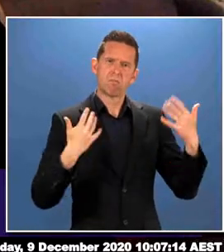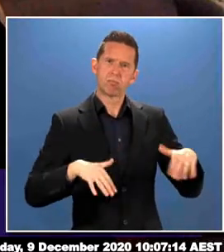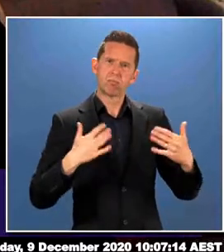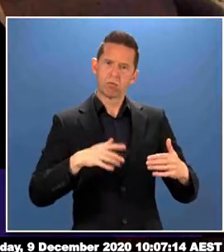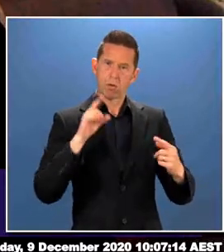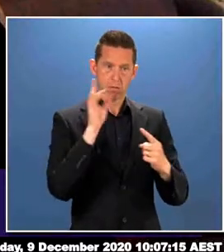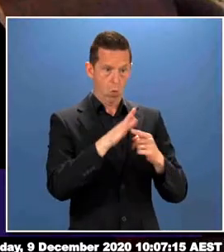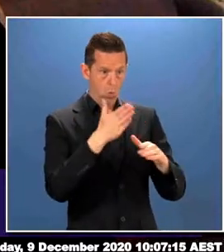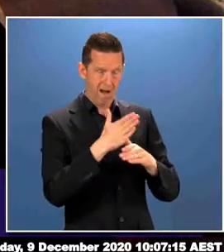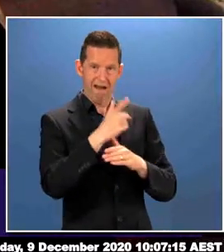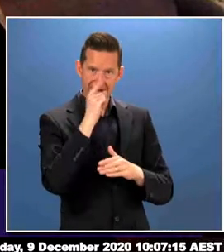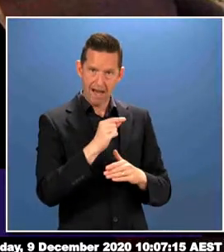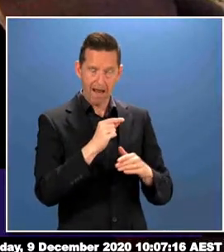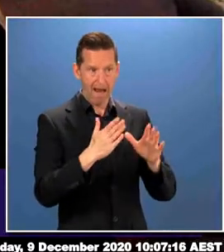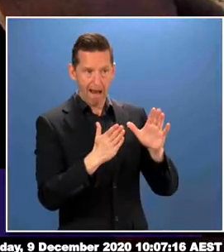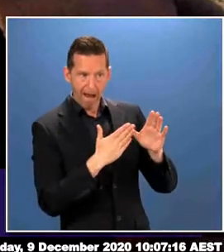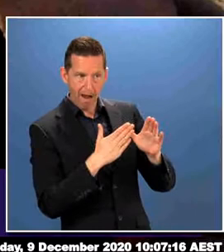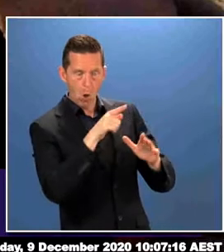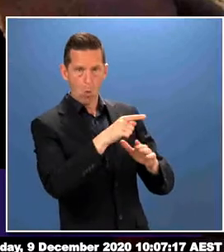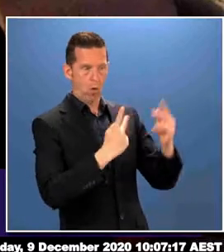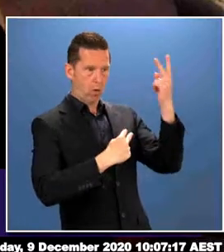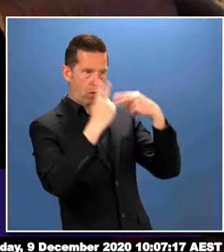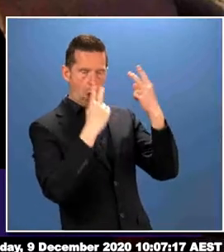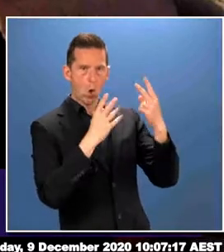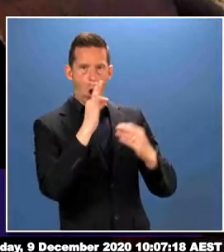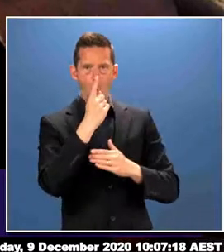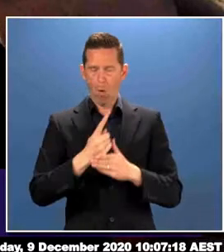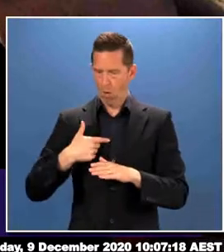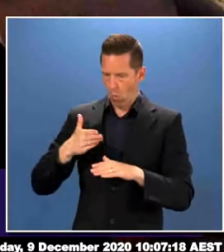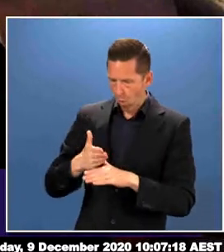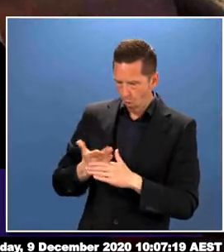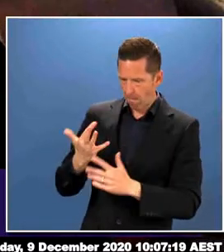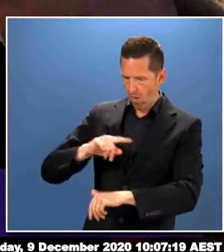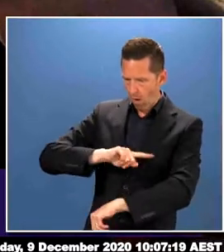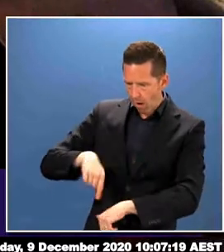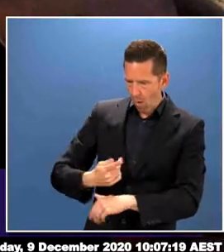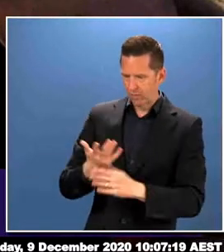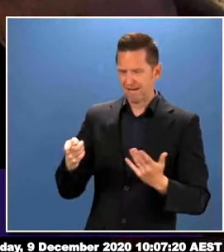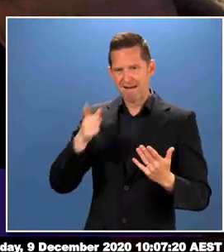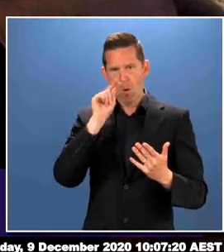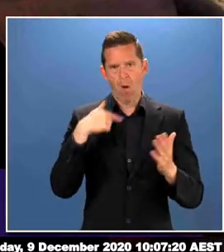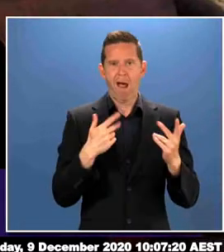were given the opportunity to be measured beyond their productivity that measured their worth as a person and their skills.